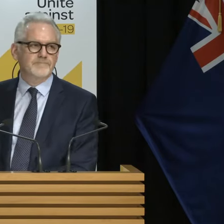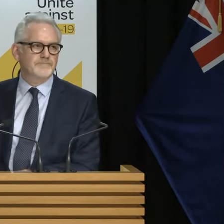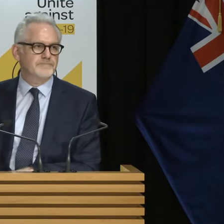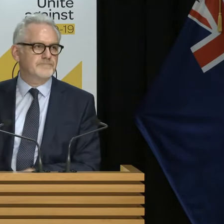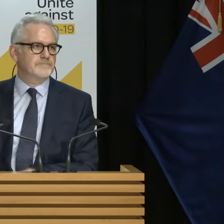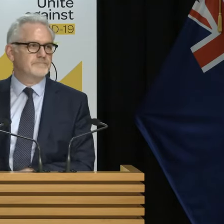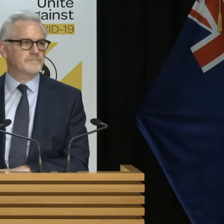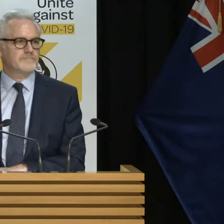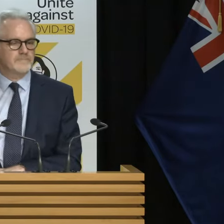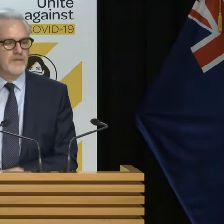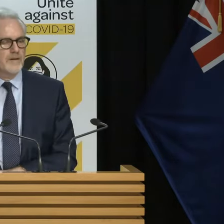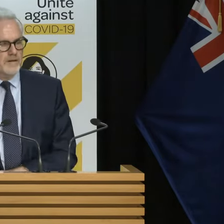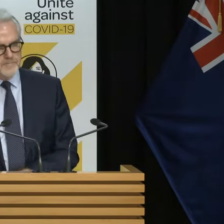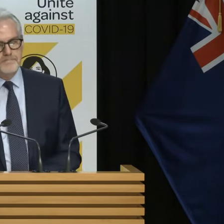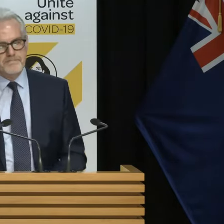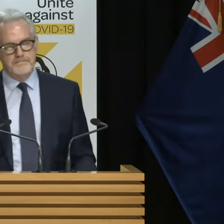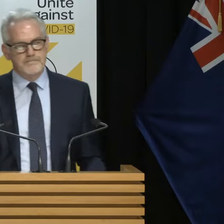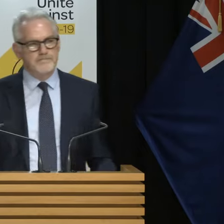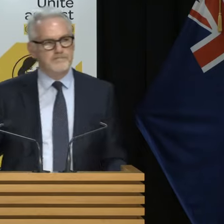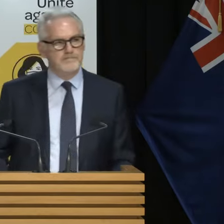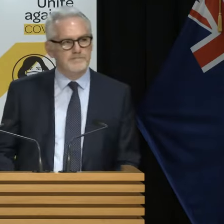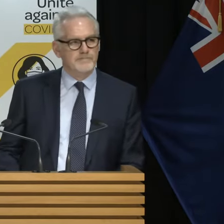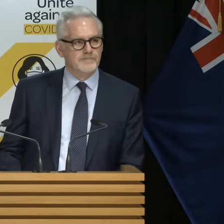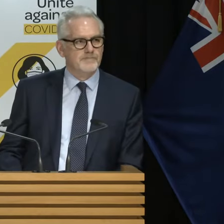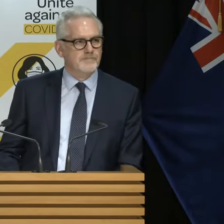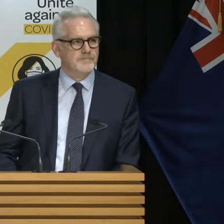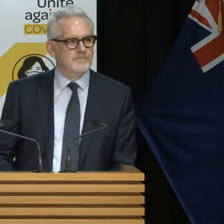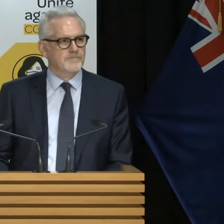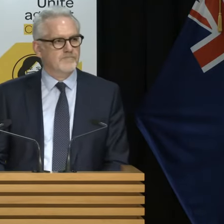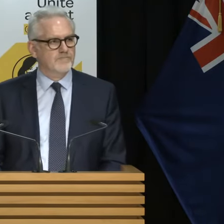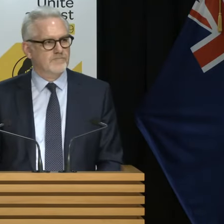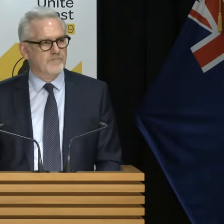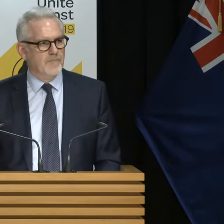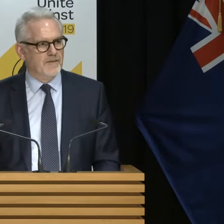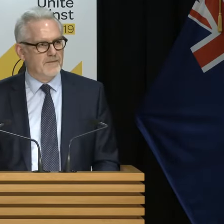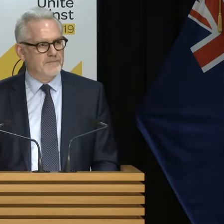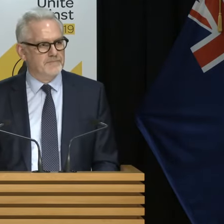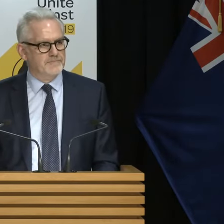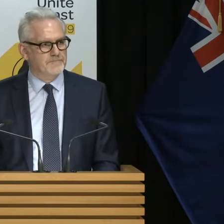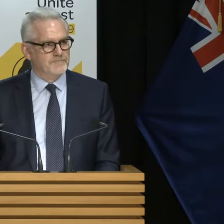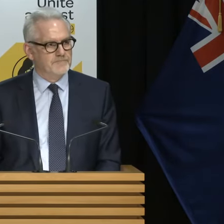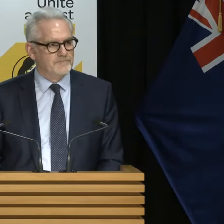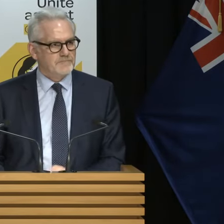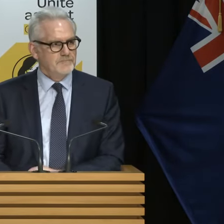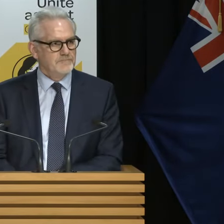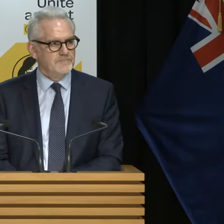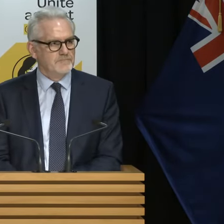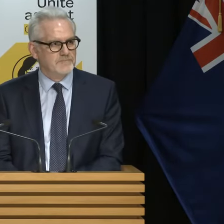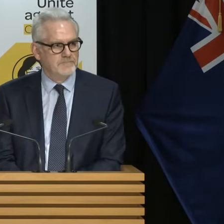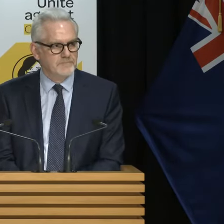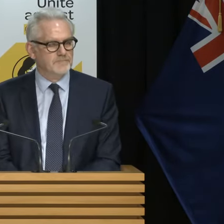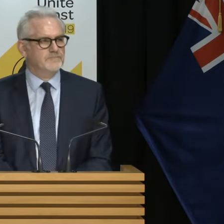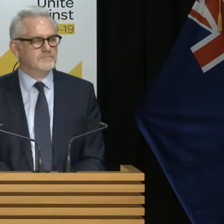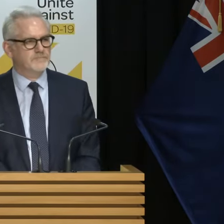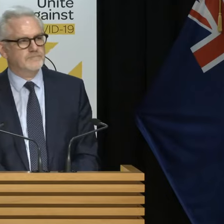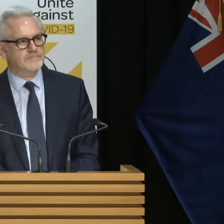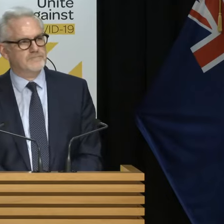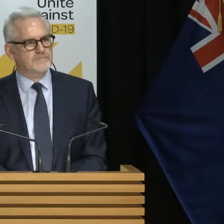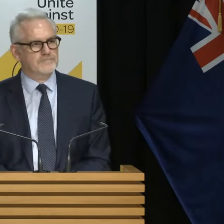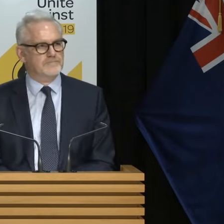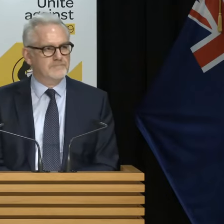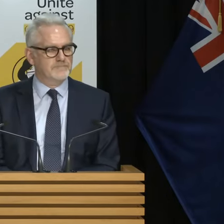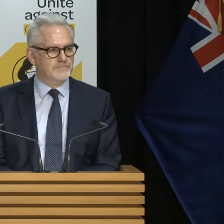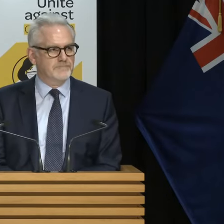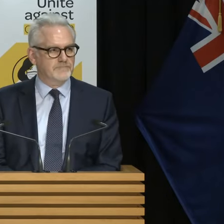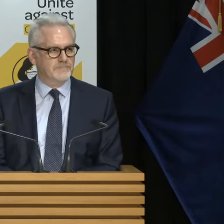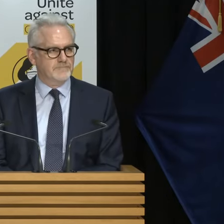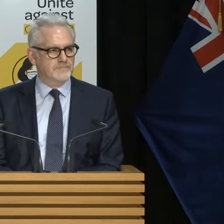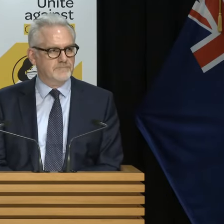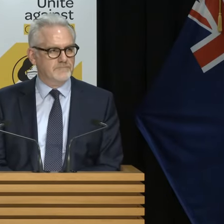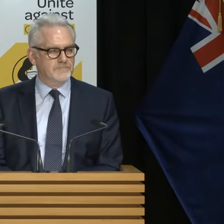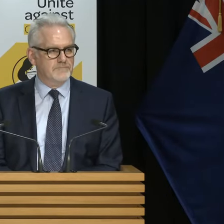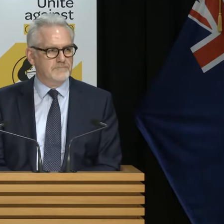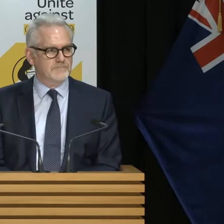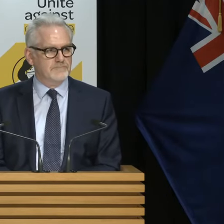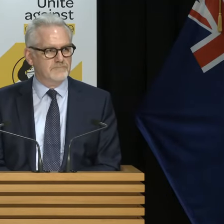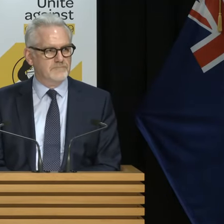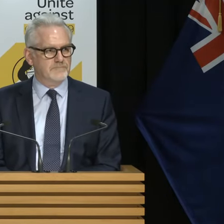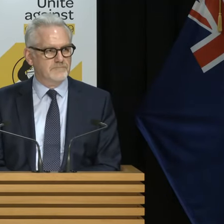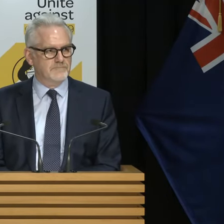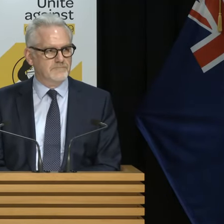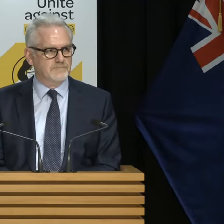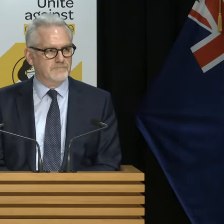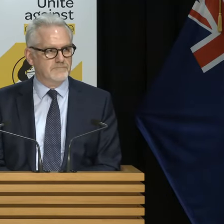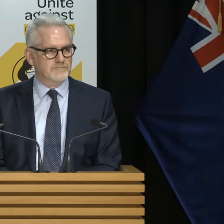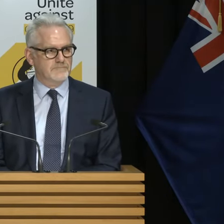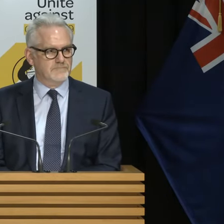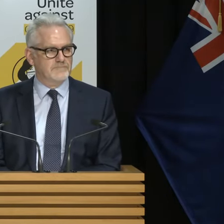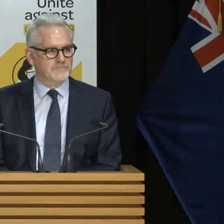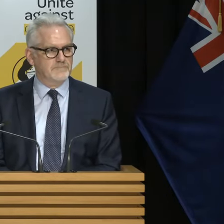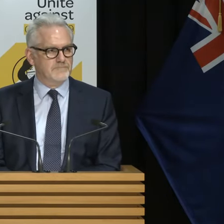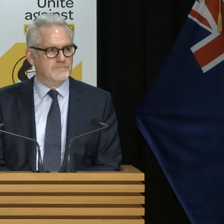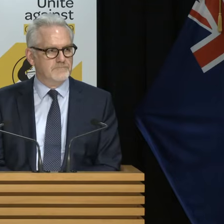opportunities.